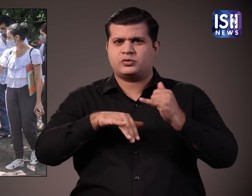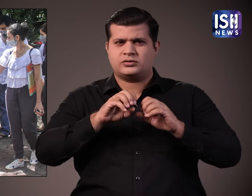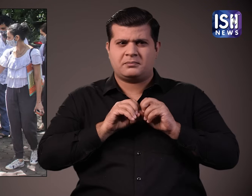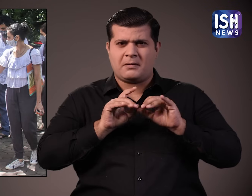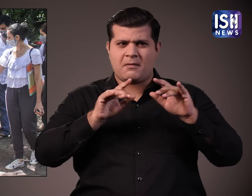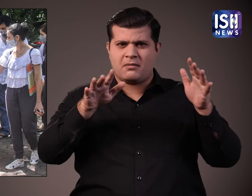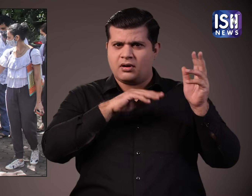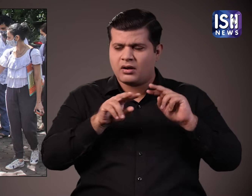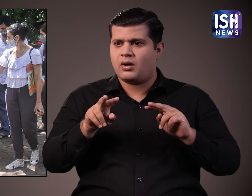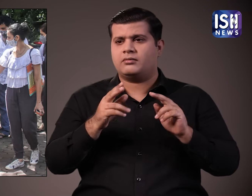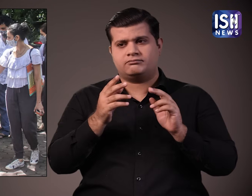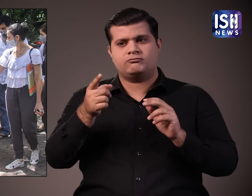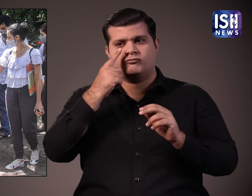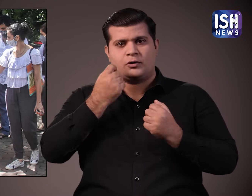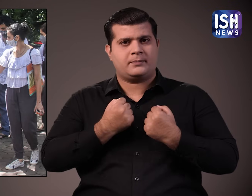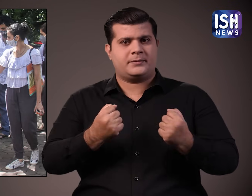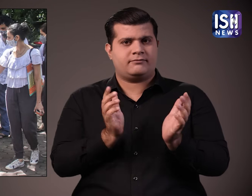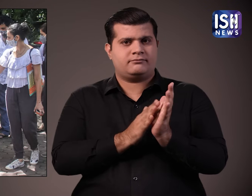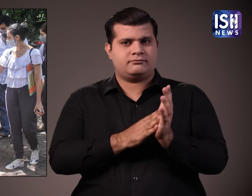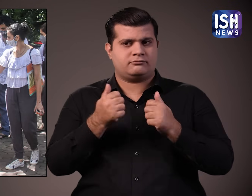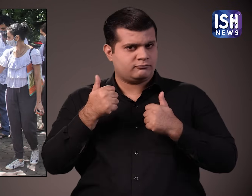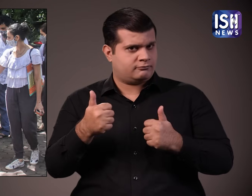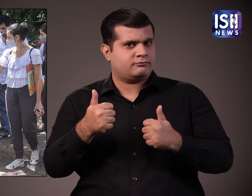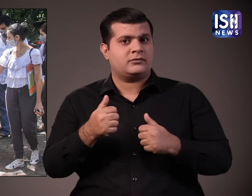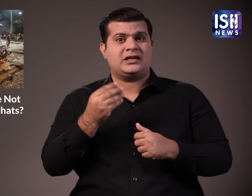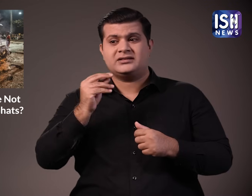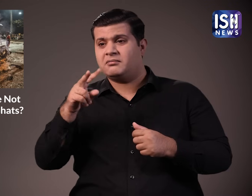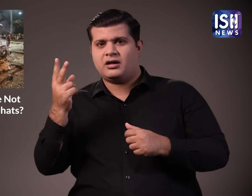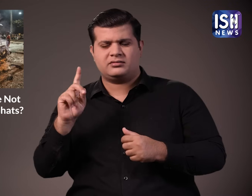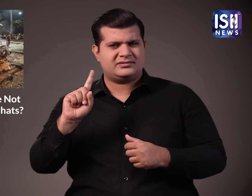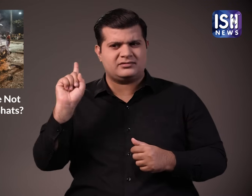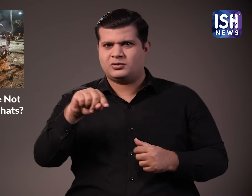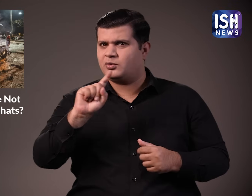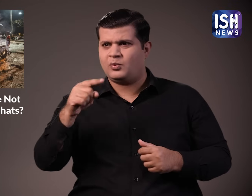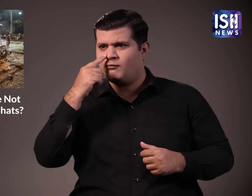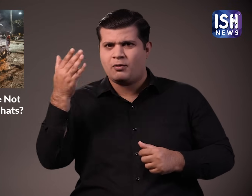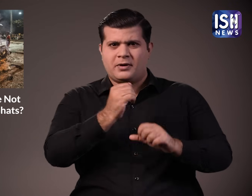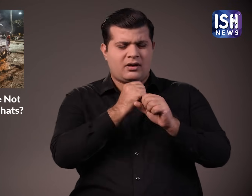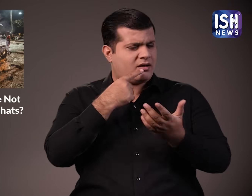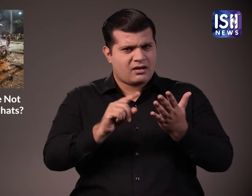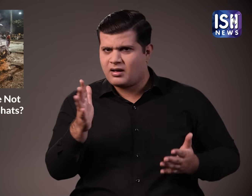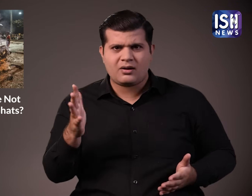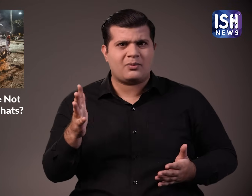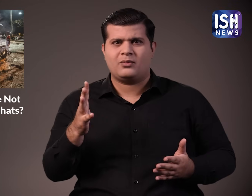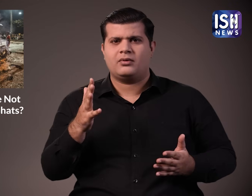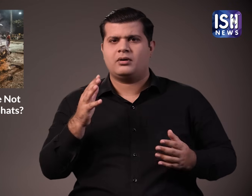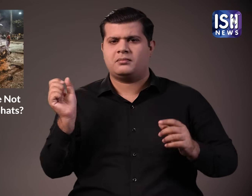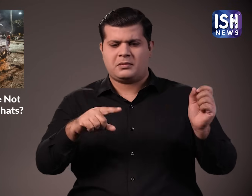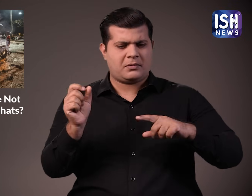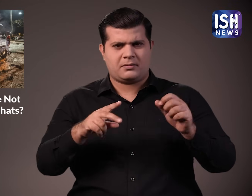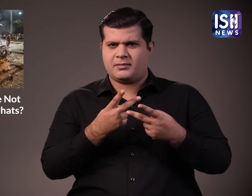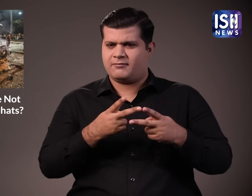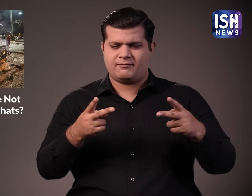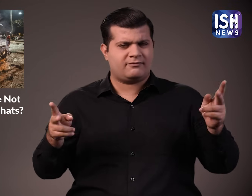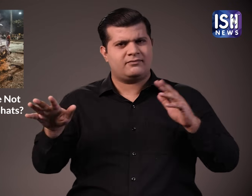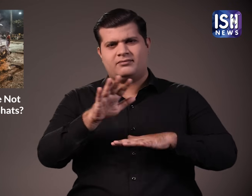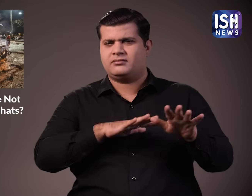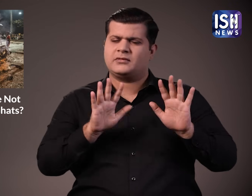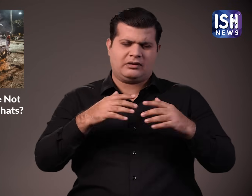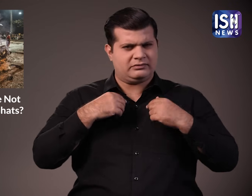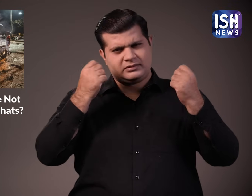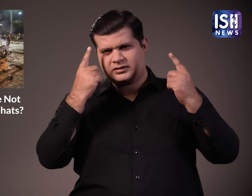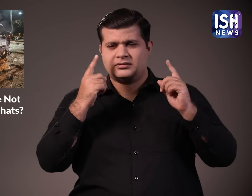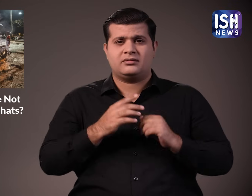The news made headlines with some praising her and some criticized her for breaking the customs.